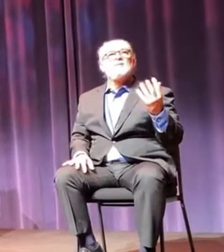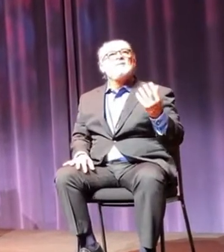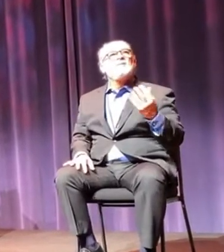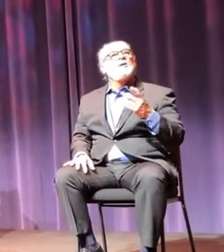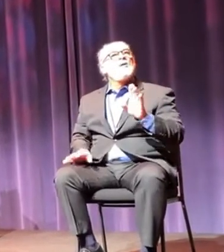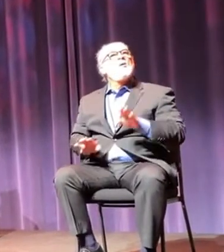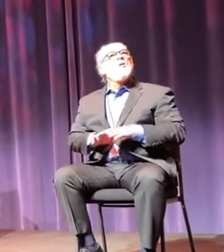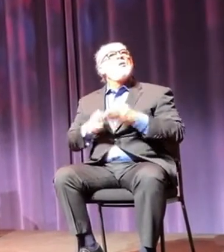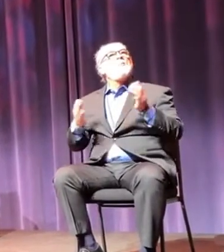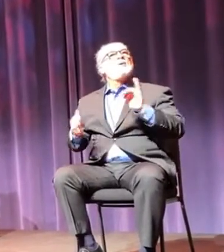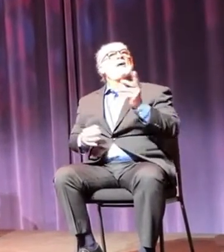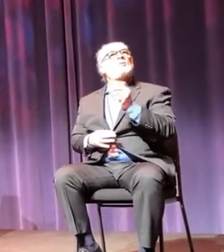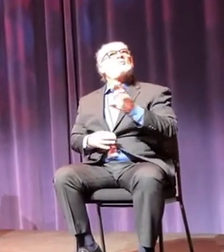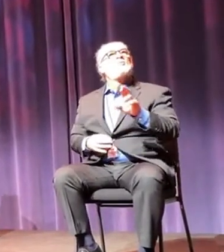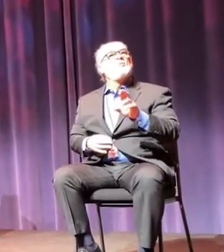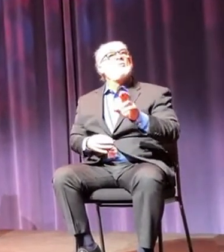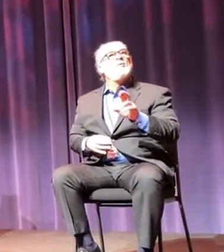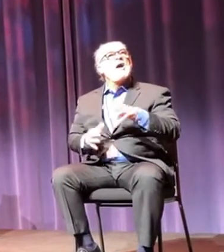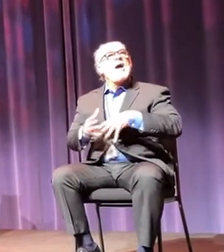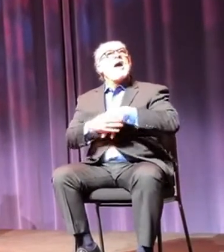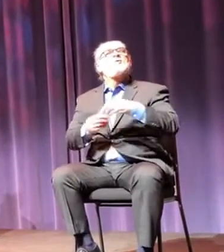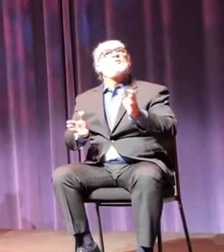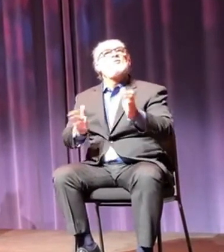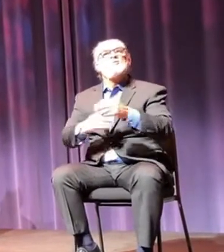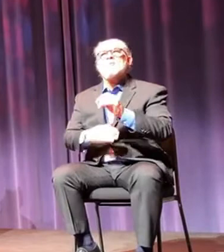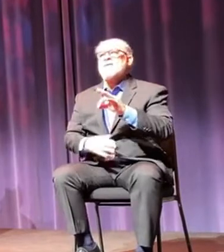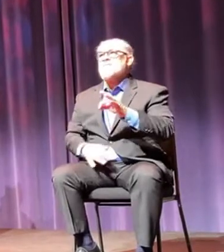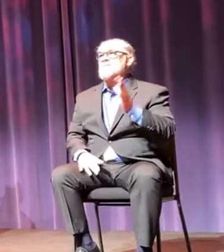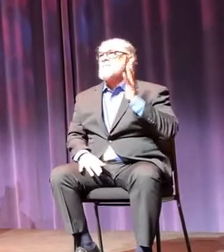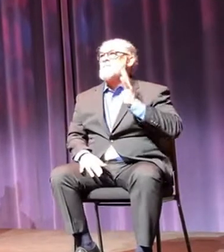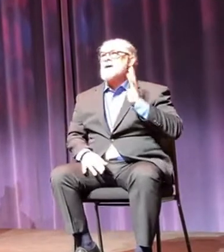Opens like a door out of the room of the past.